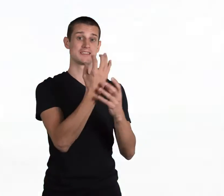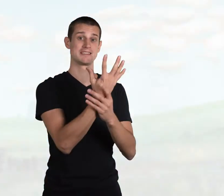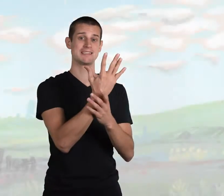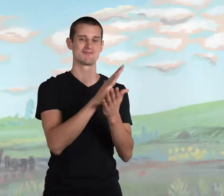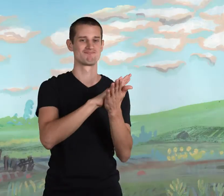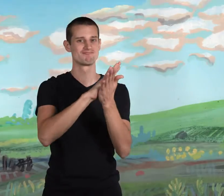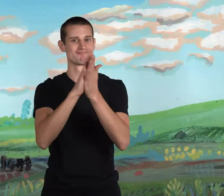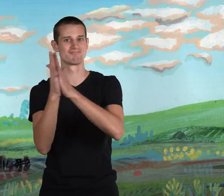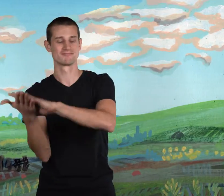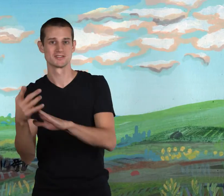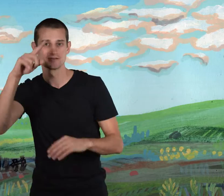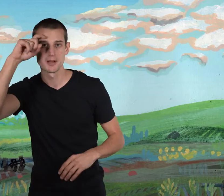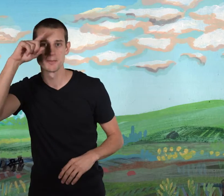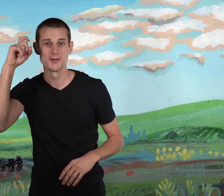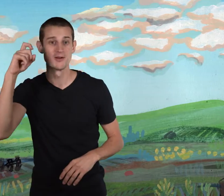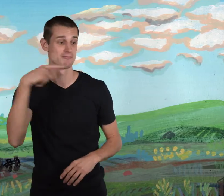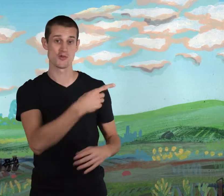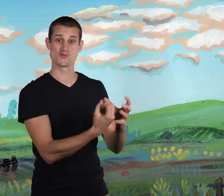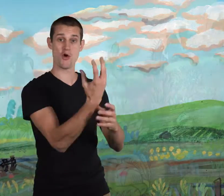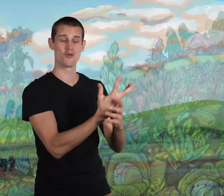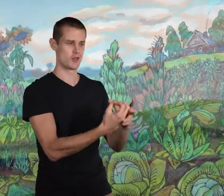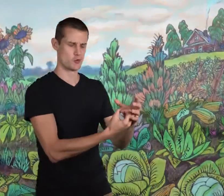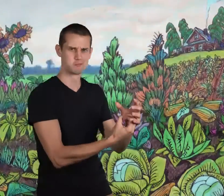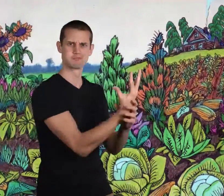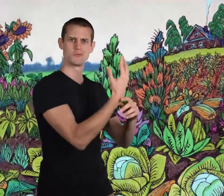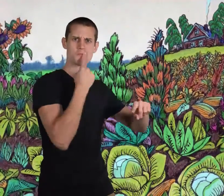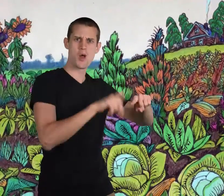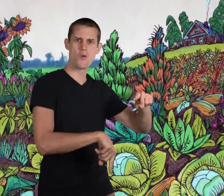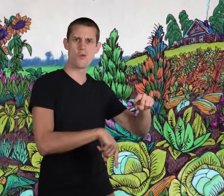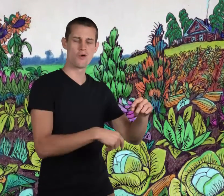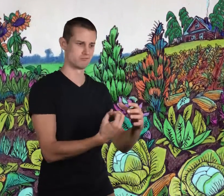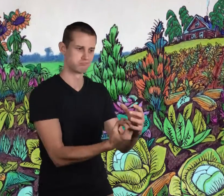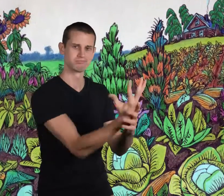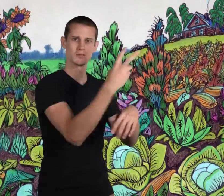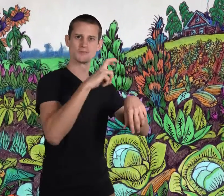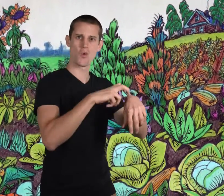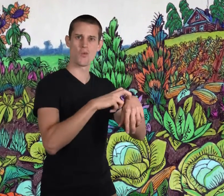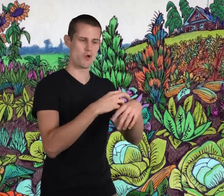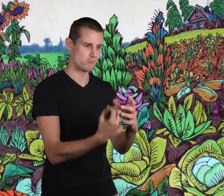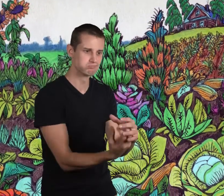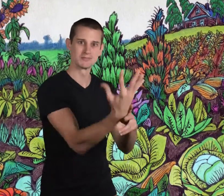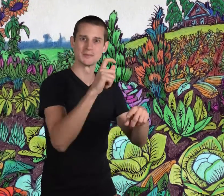The spring turned into summer, and the tomatoes, potatoes, and beans sprouted in the garden.